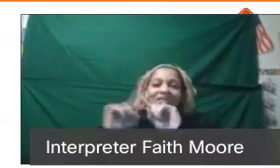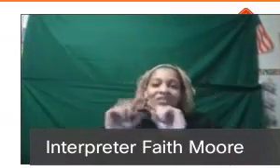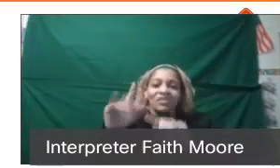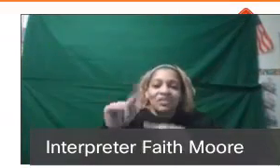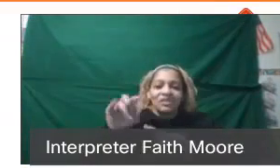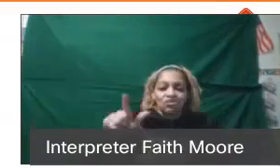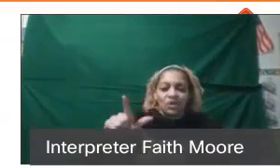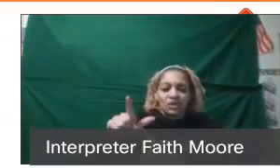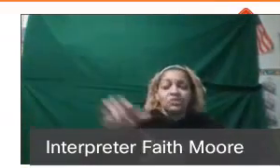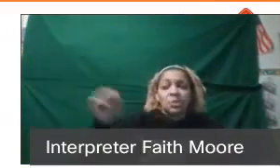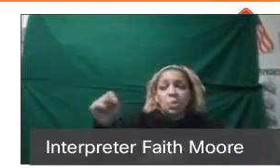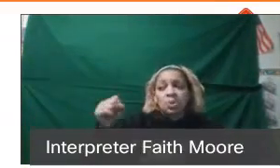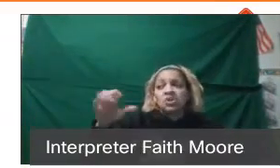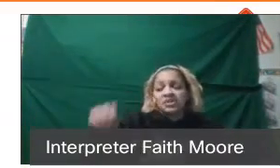So, that's something that we see in the future.